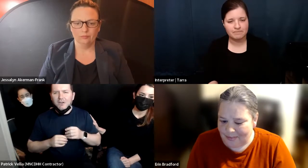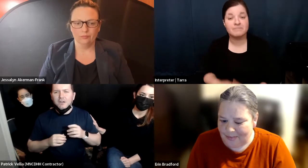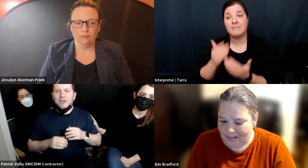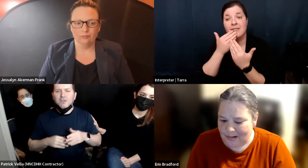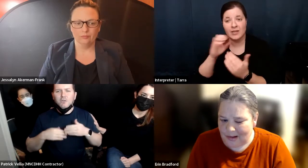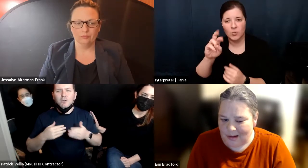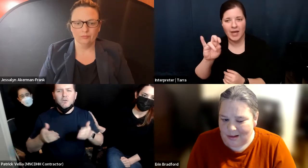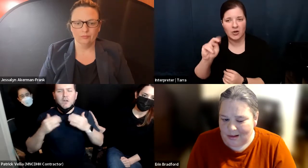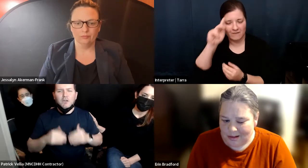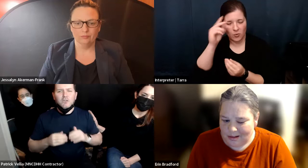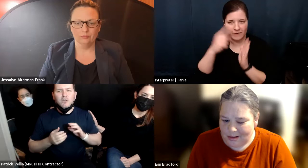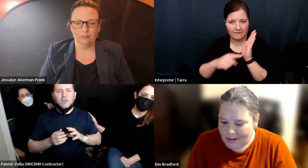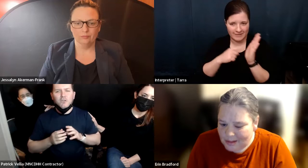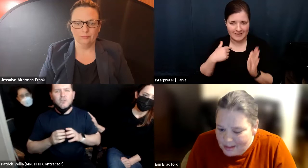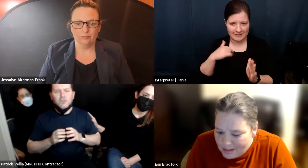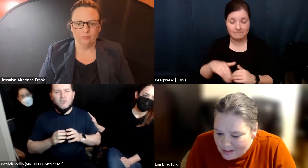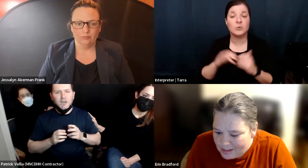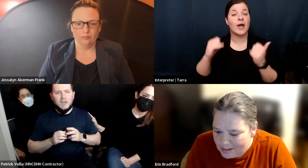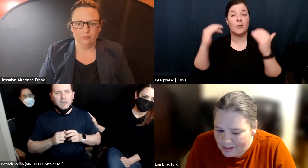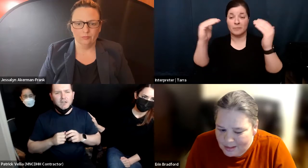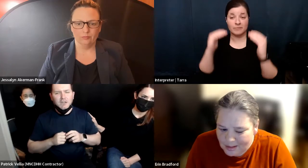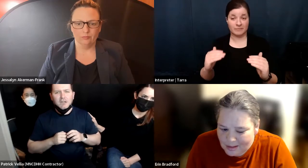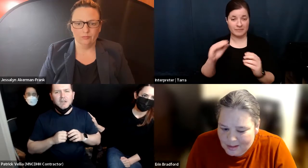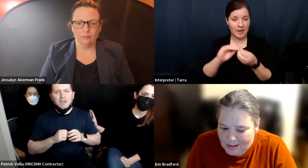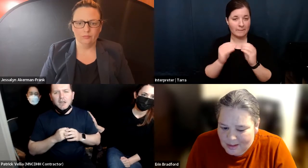So we have to book CART captioning or other types of captioning services. Anyway, thank you, Erin.